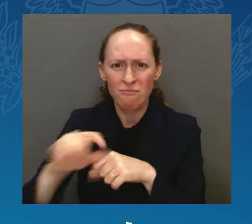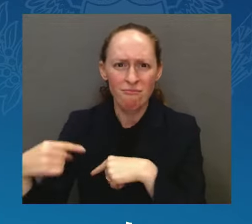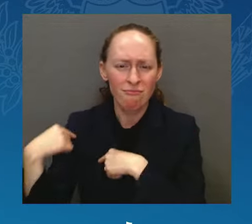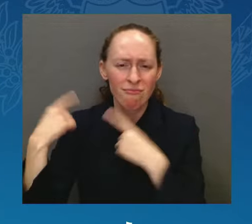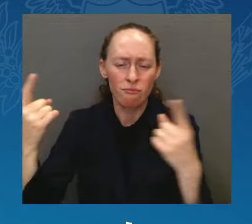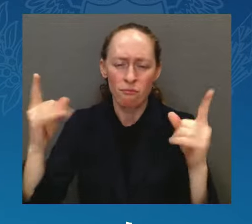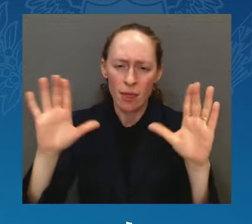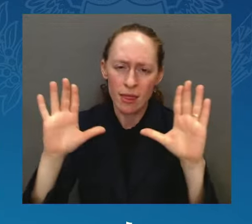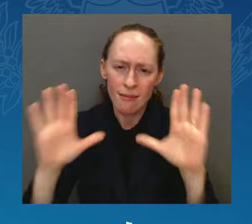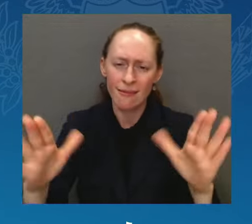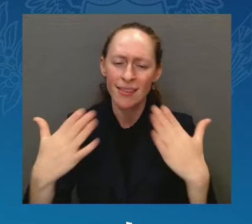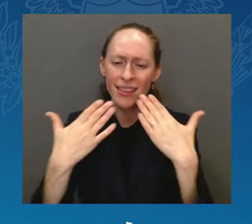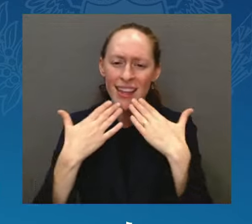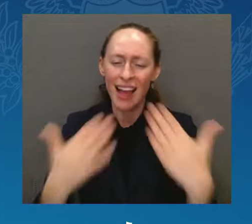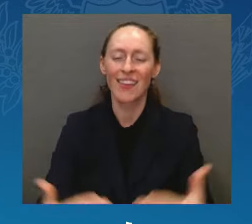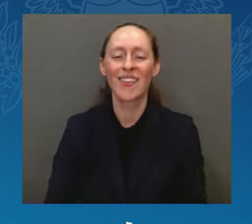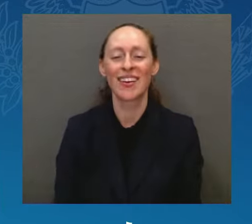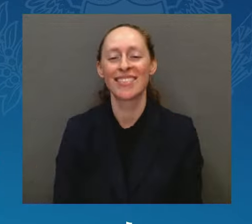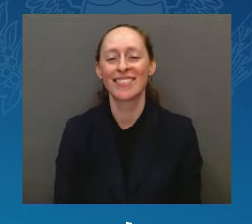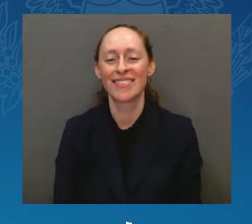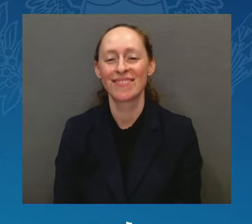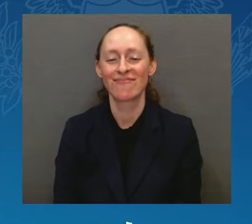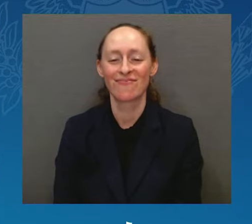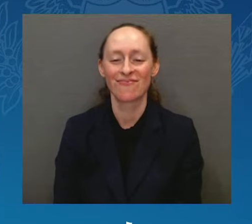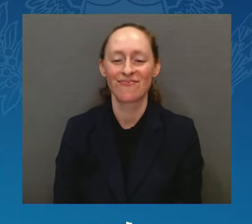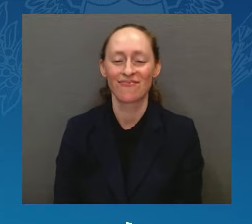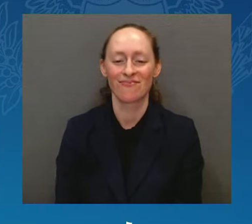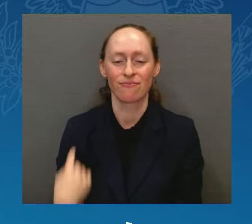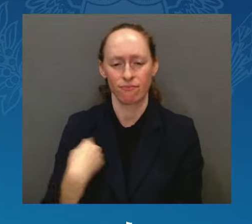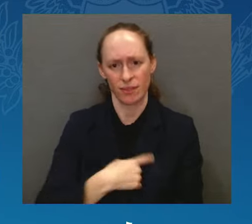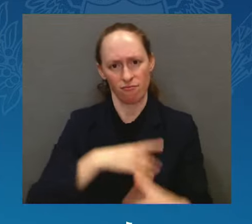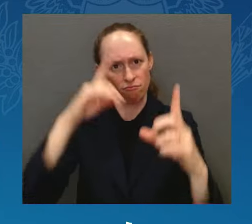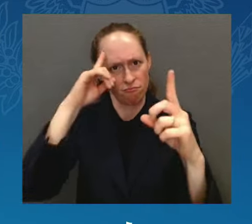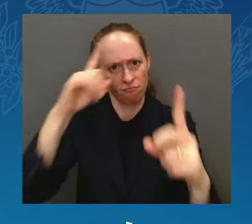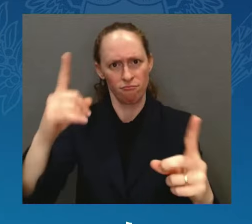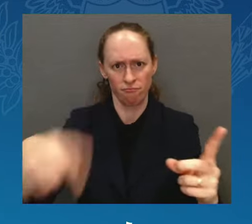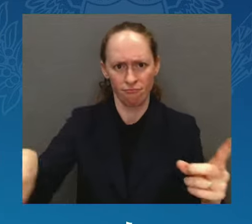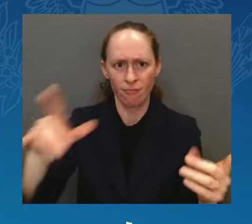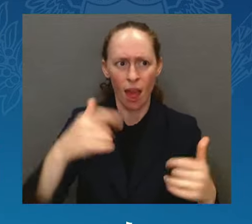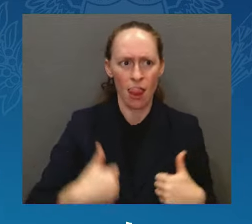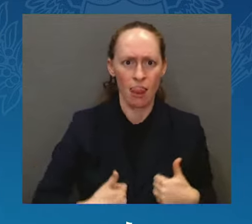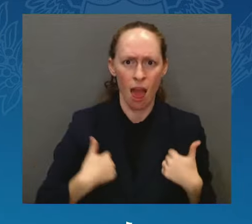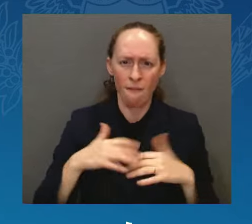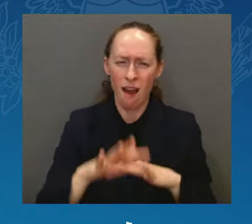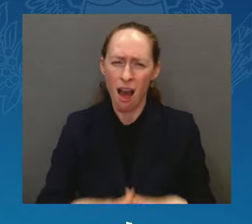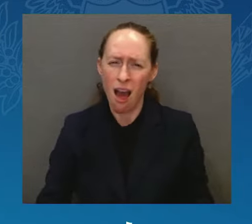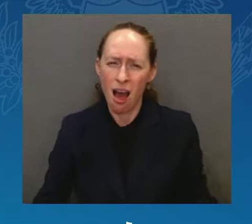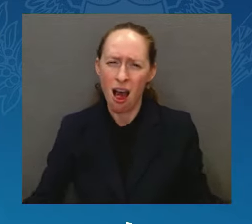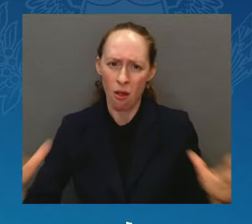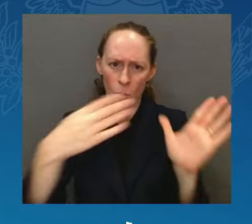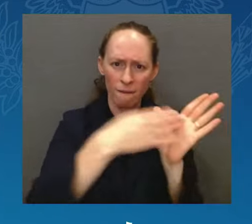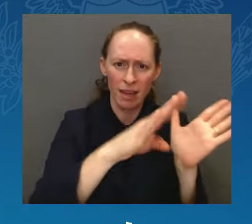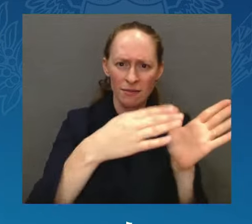are reflected in all that we do. So, we are here today to celebrate Hispanic Heritage Month.